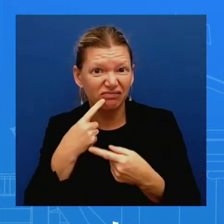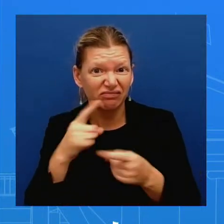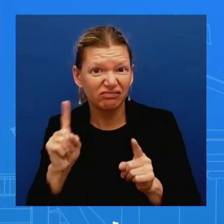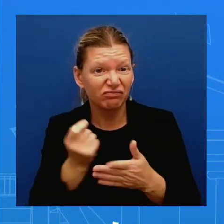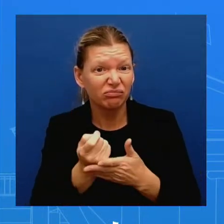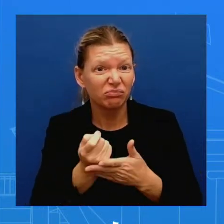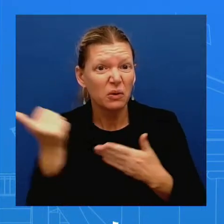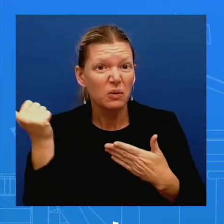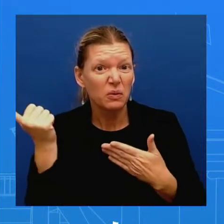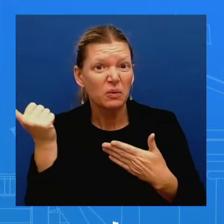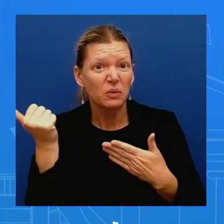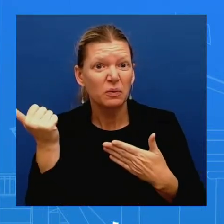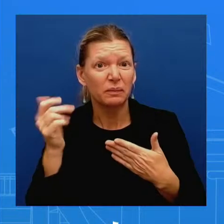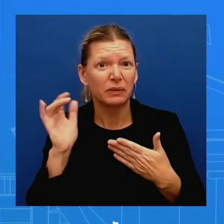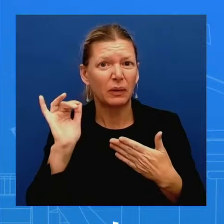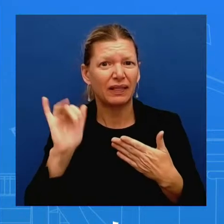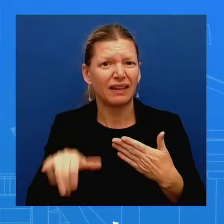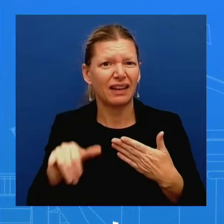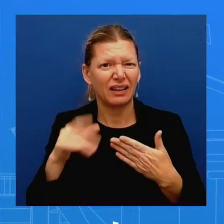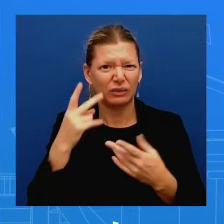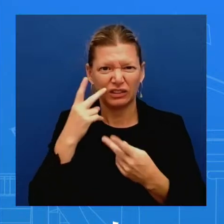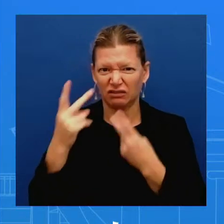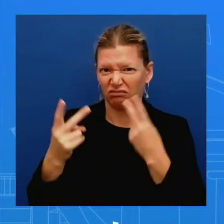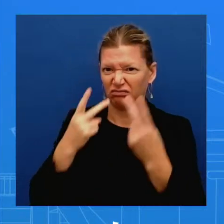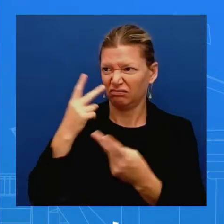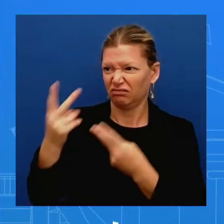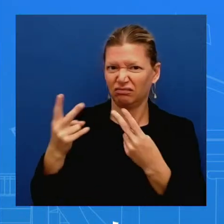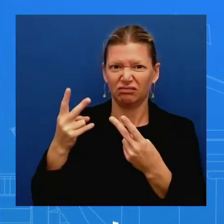and what that caused is chaos. It caused women to --